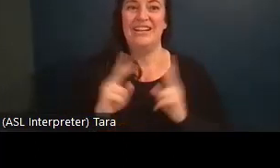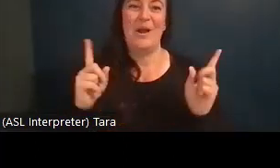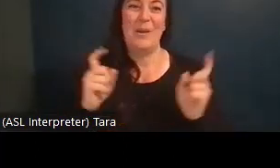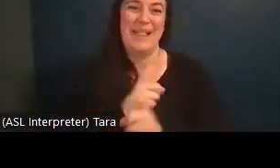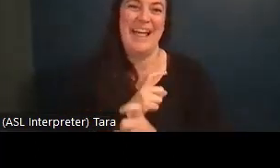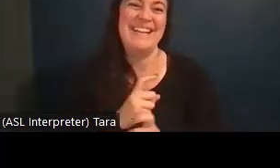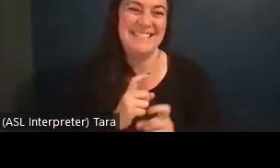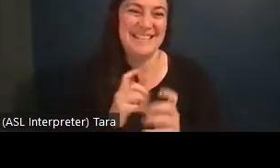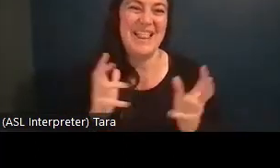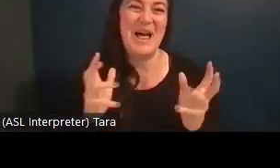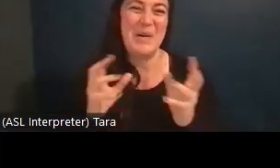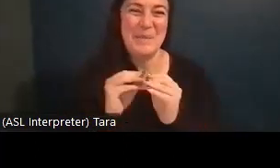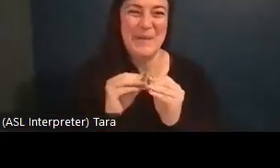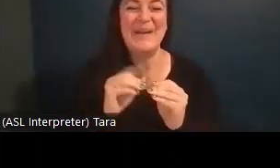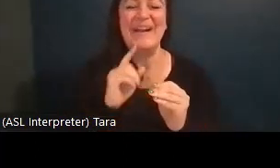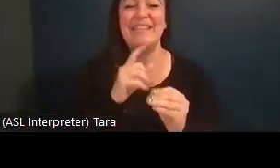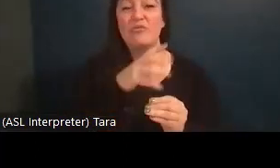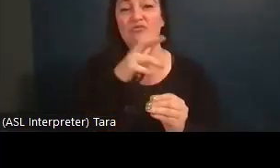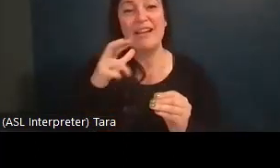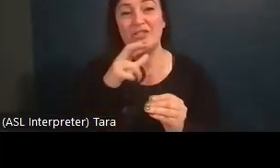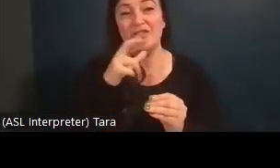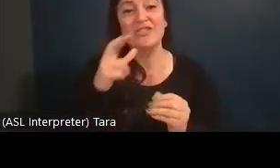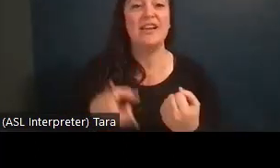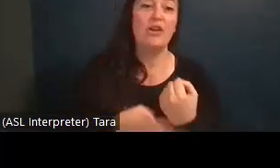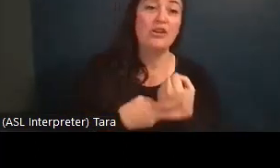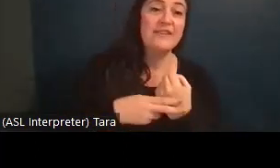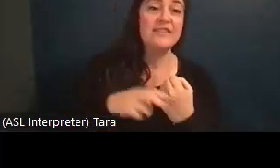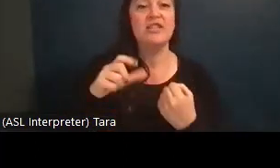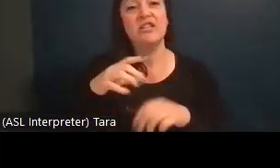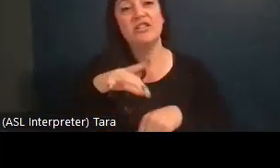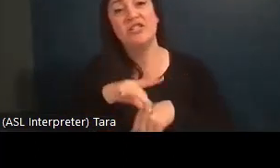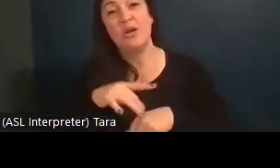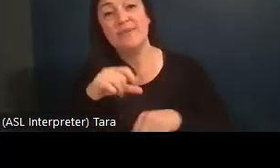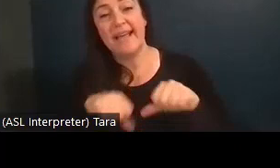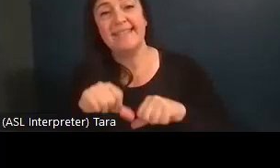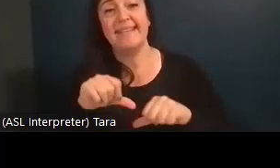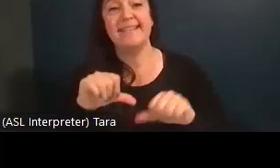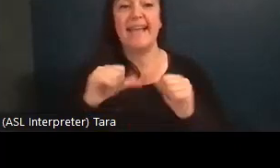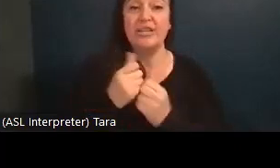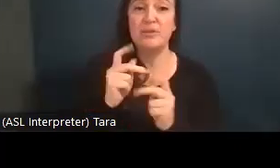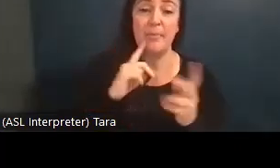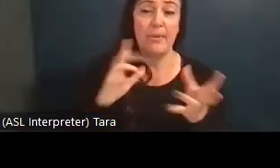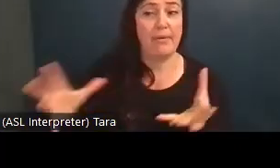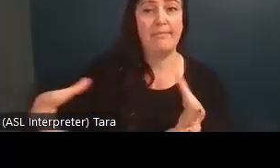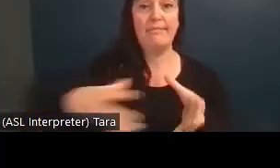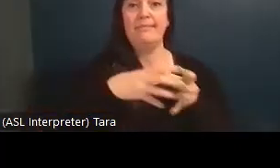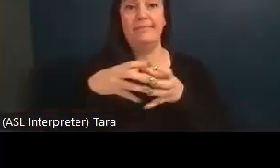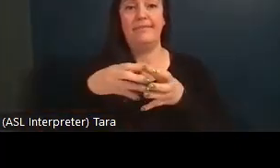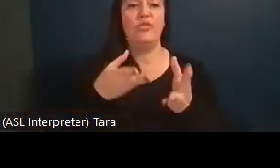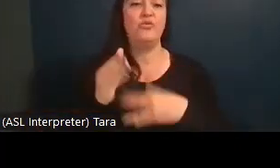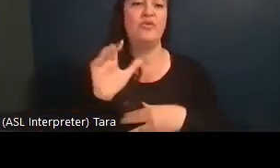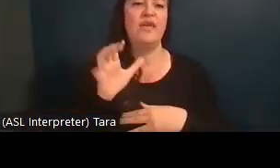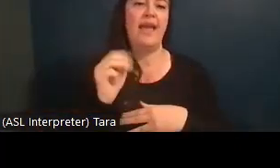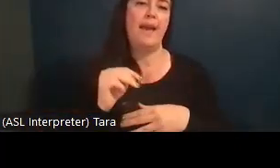ventures, conservation NGO scientists and agency folks came together through the Cam process and their social worlds